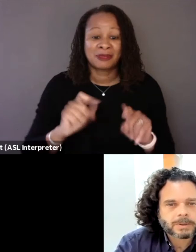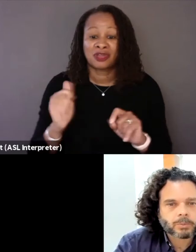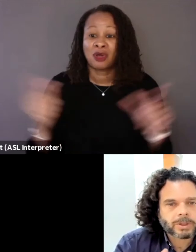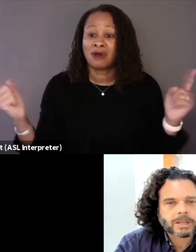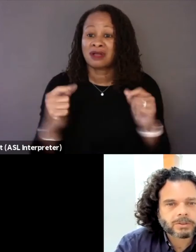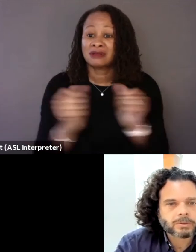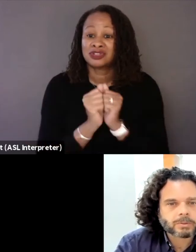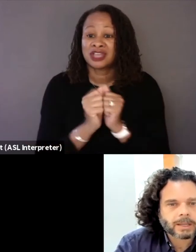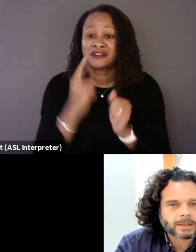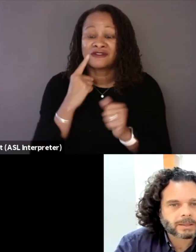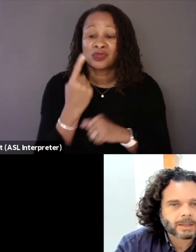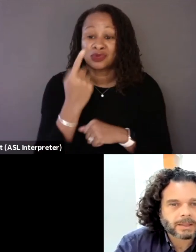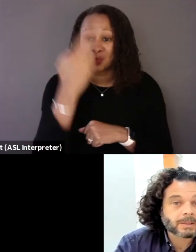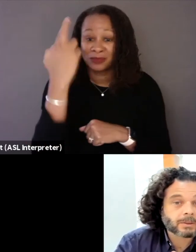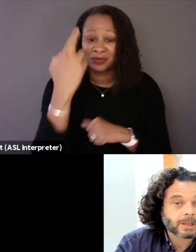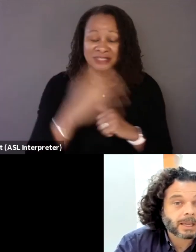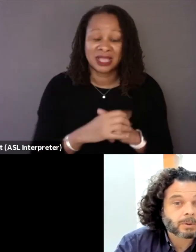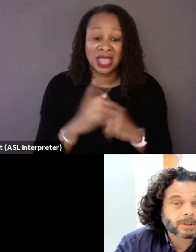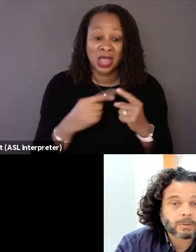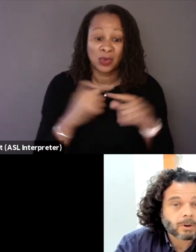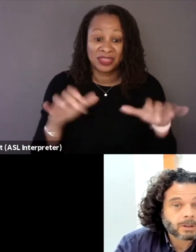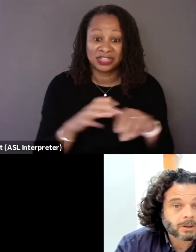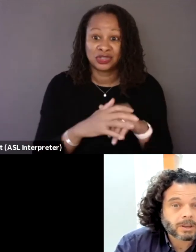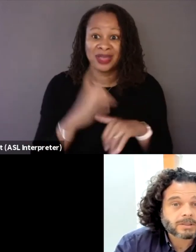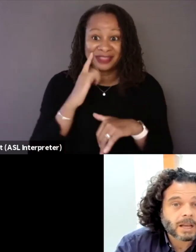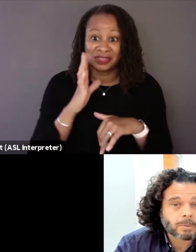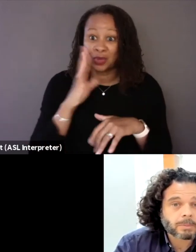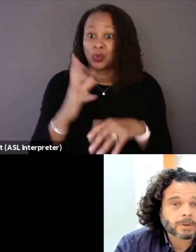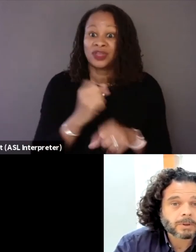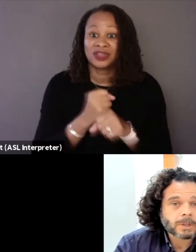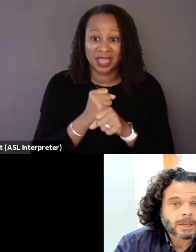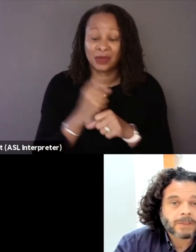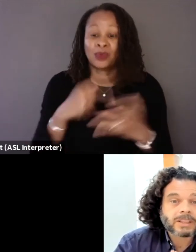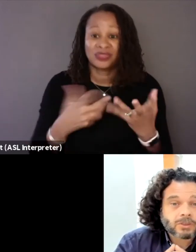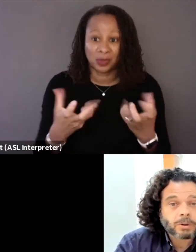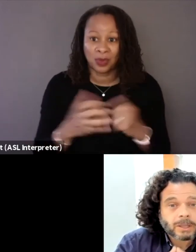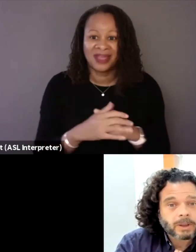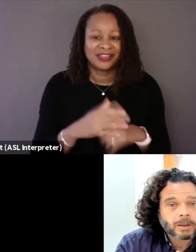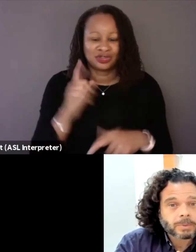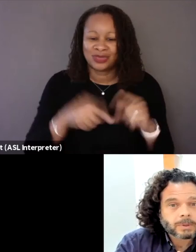And when they do, I think, I think they're going to get what they want, they're unstoppable. And they don't give up.